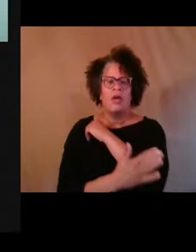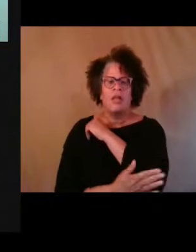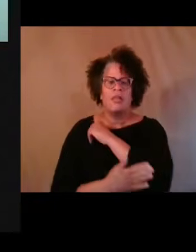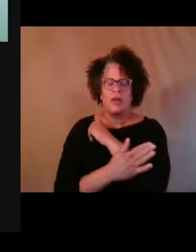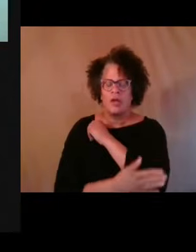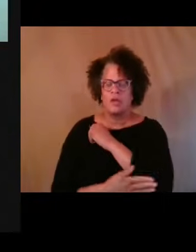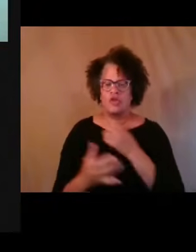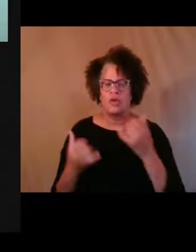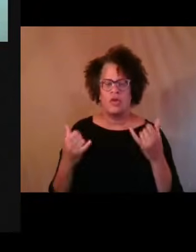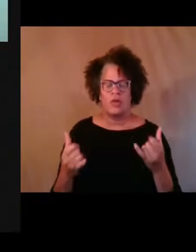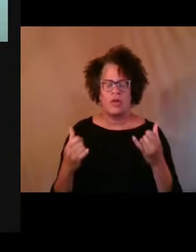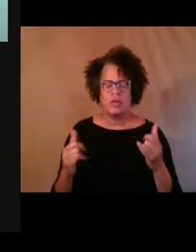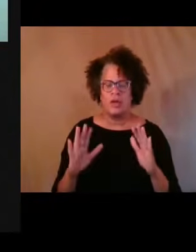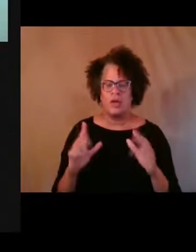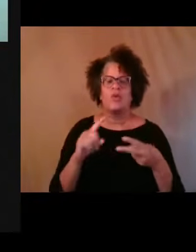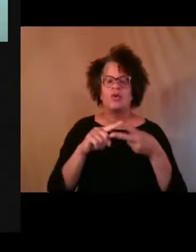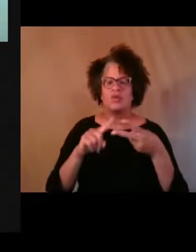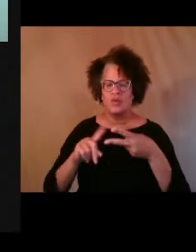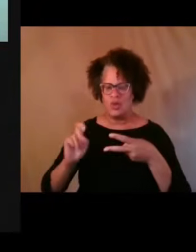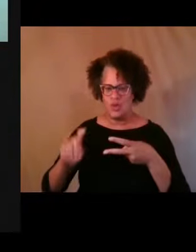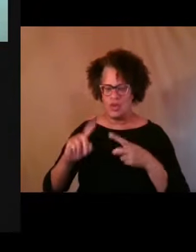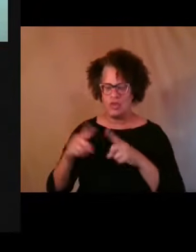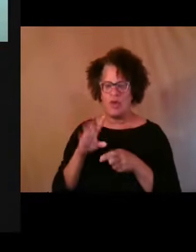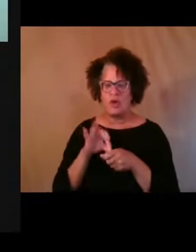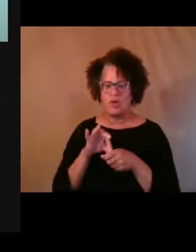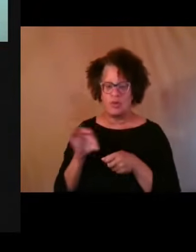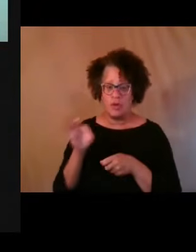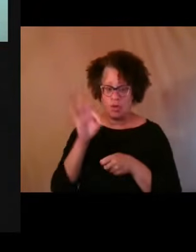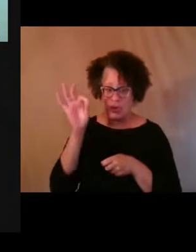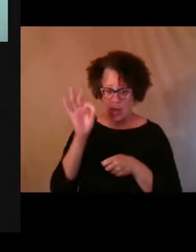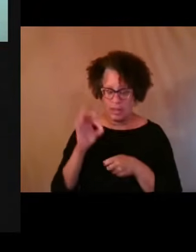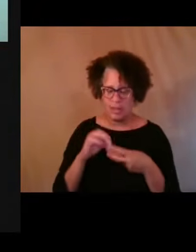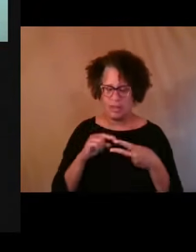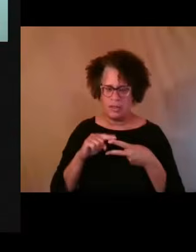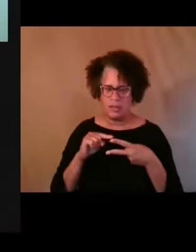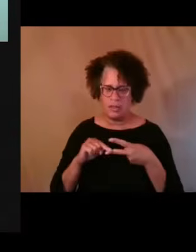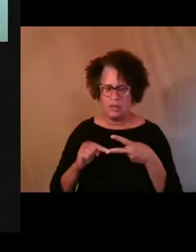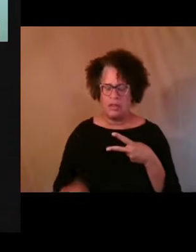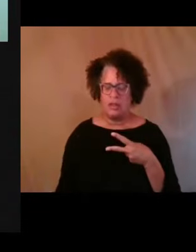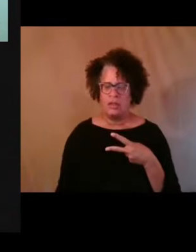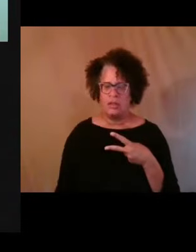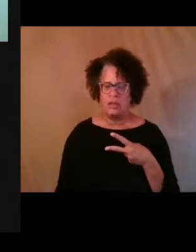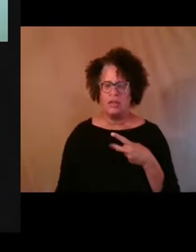Okay, there are two questions here about spirituality. I'll pose them both to you